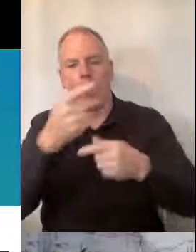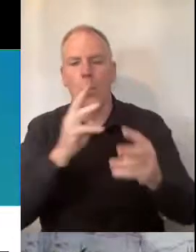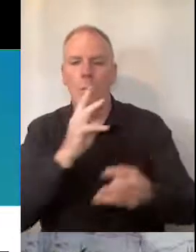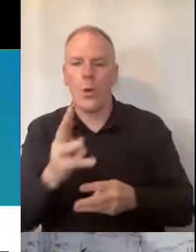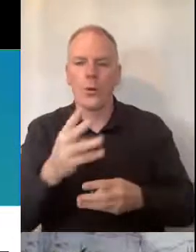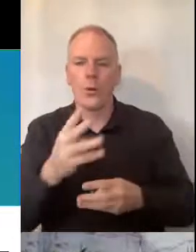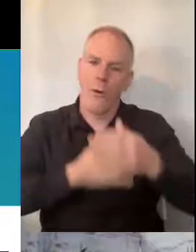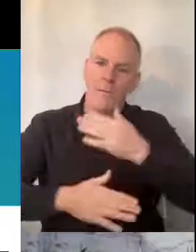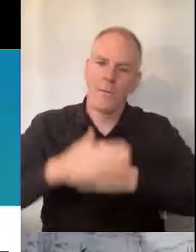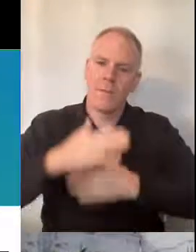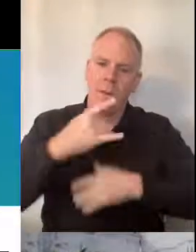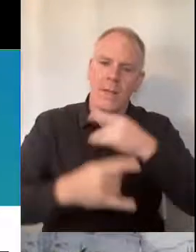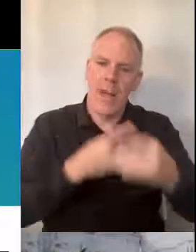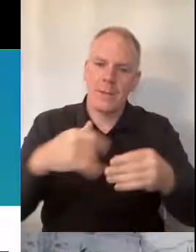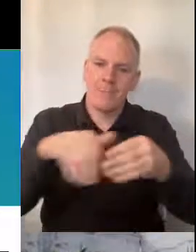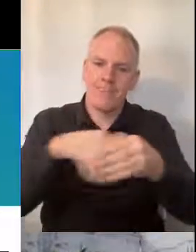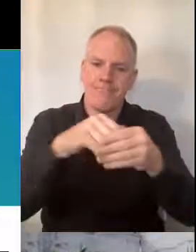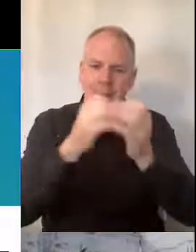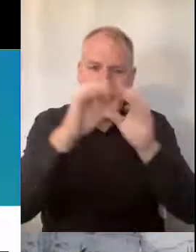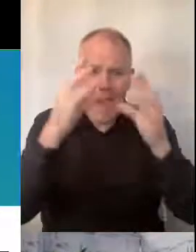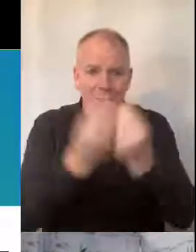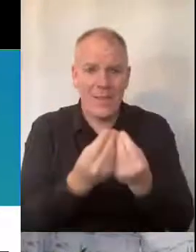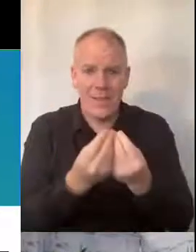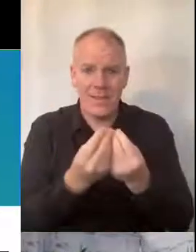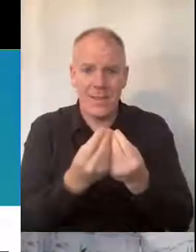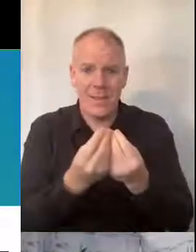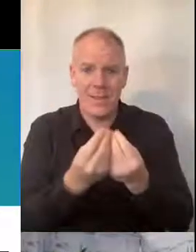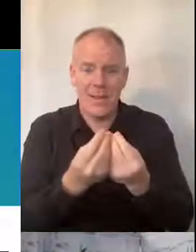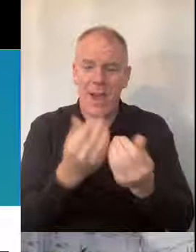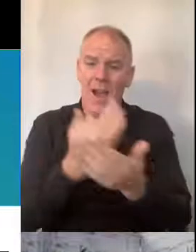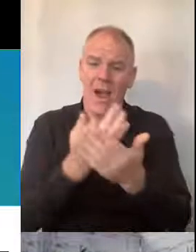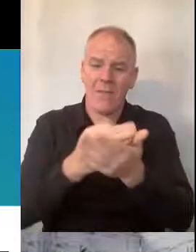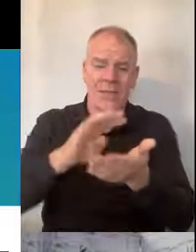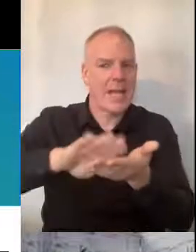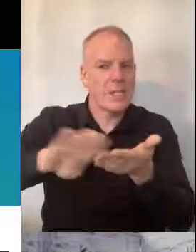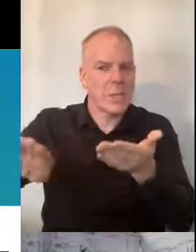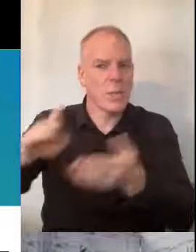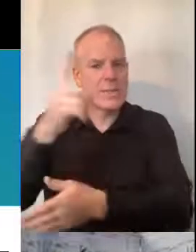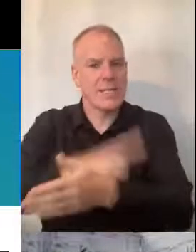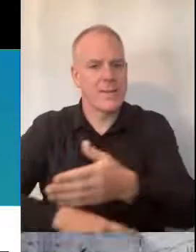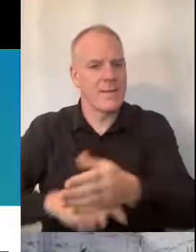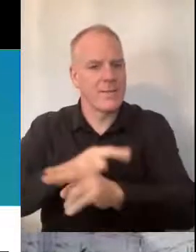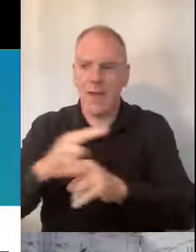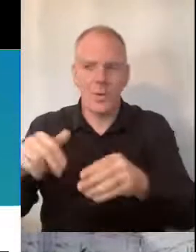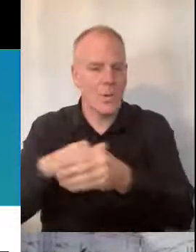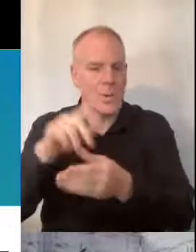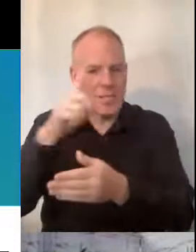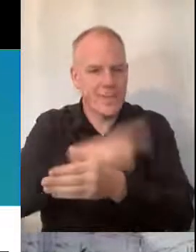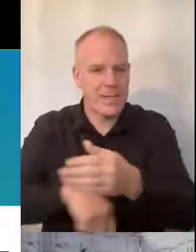what seems to encompass everything, but actually often excludes disability. So in the bigger context,